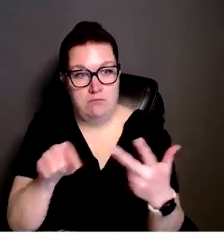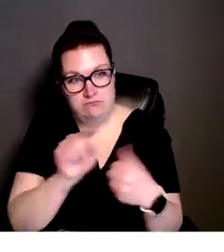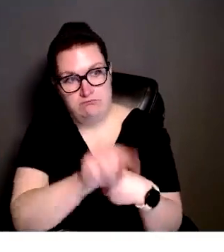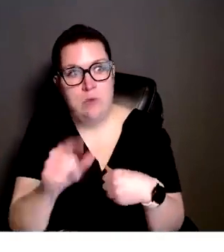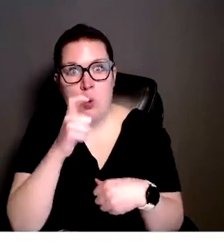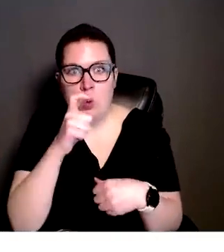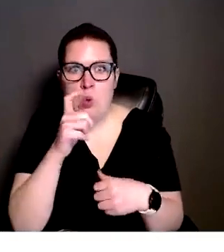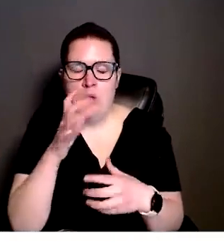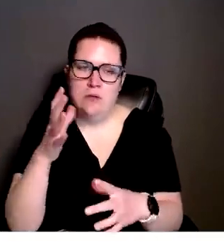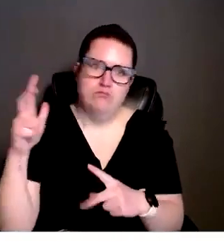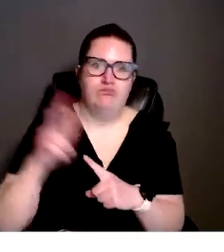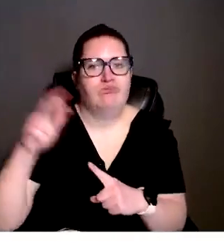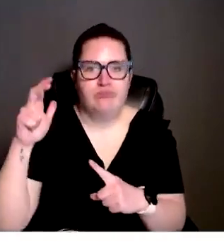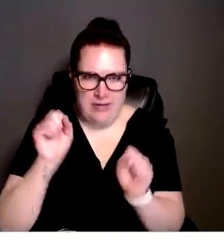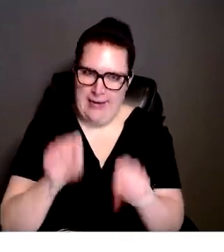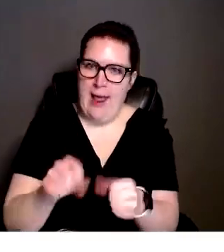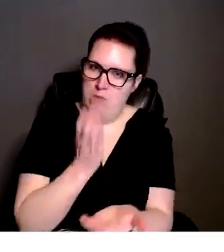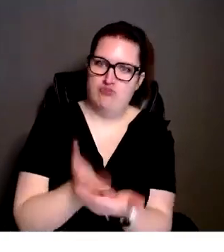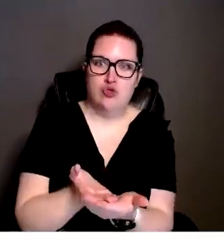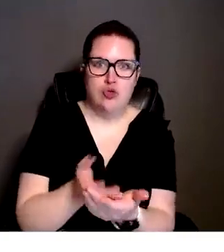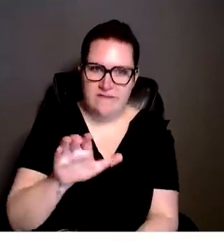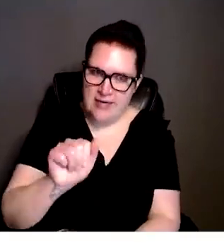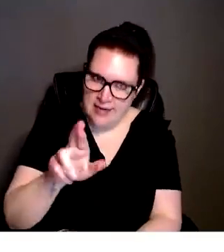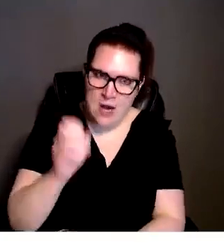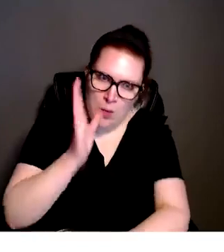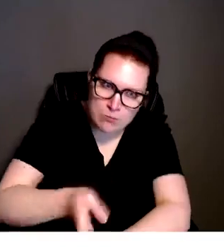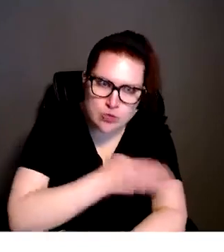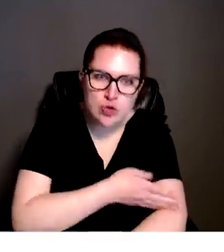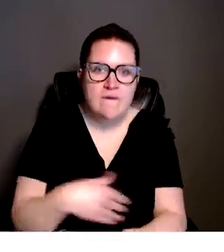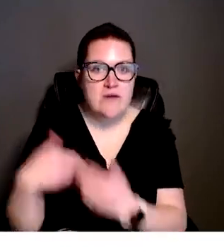and can prove that care is improved, that burden is reduced, that direct care